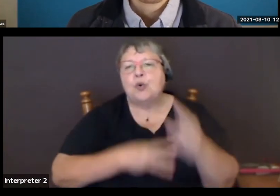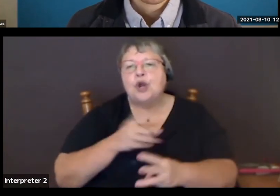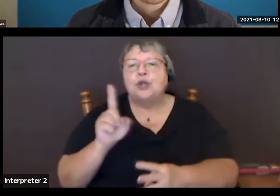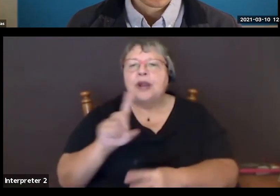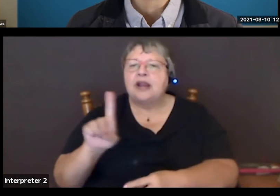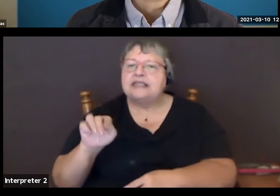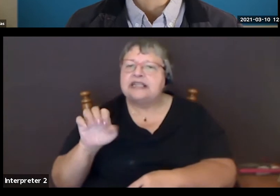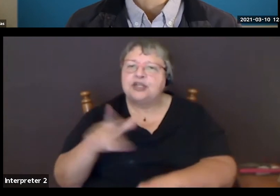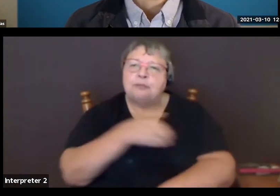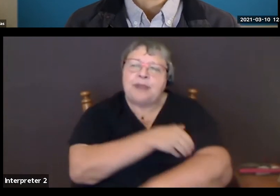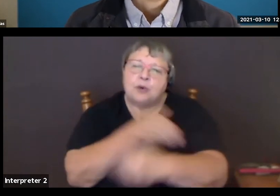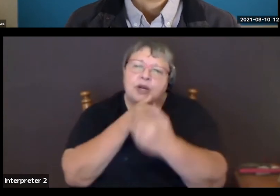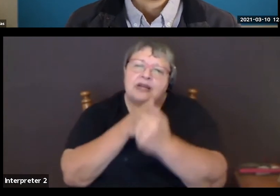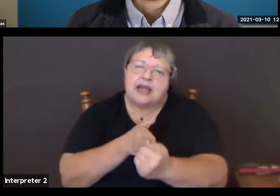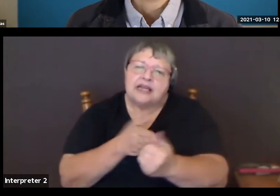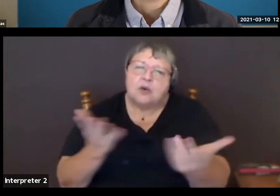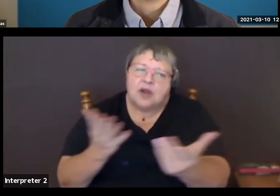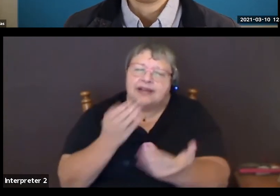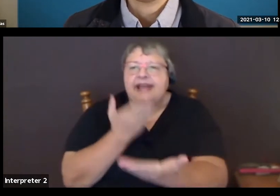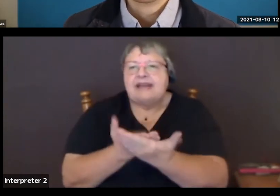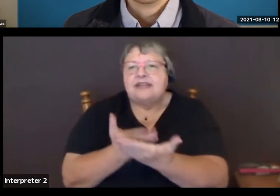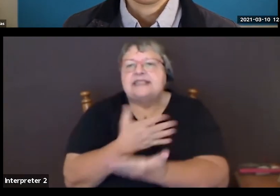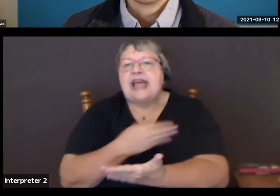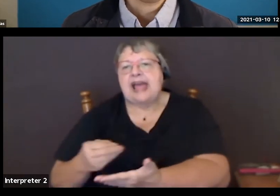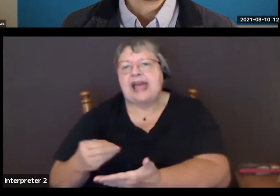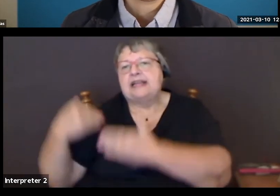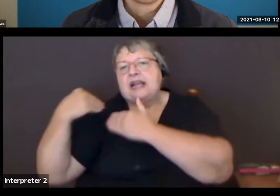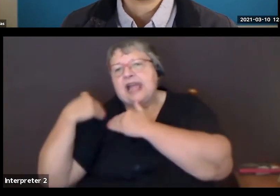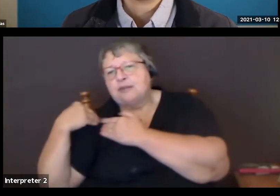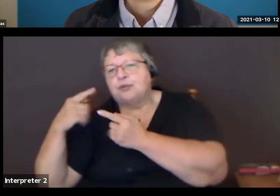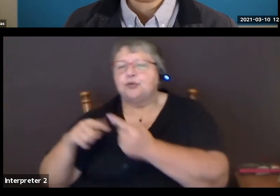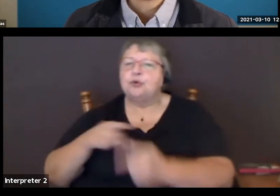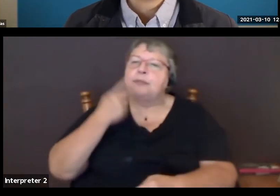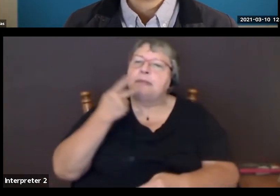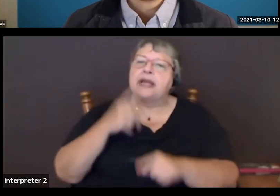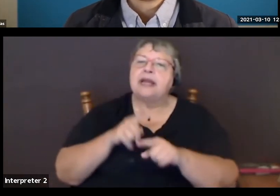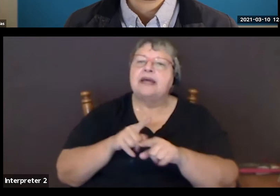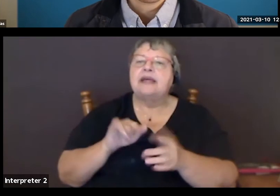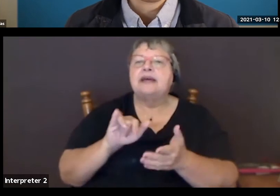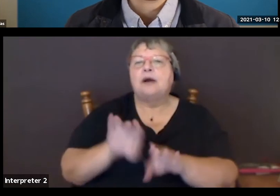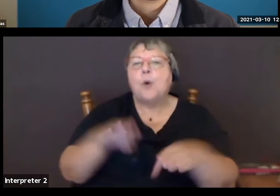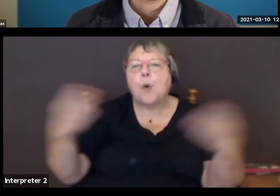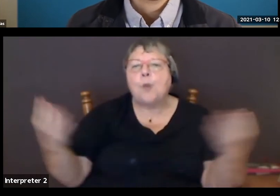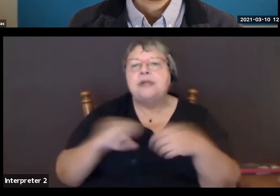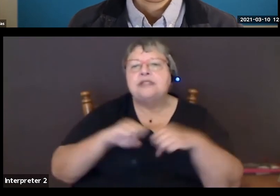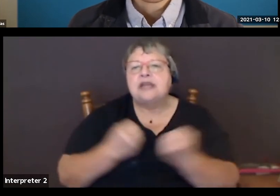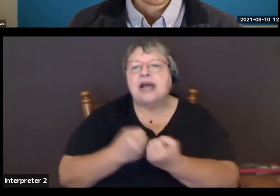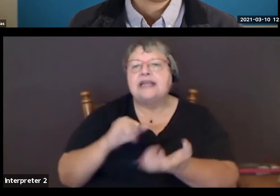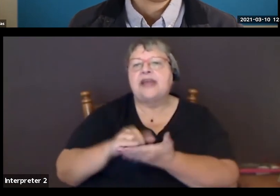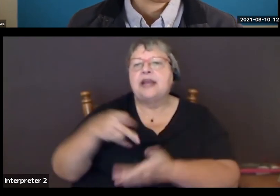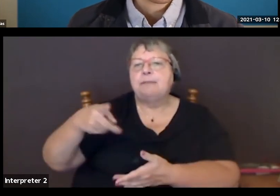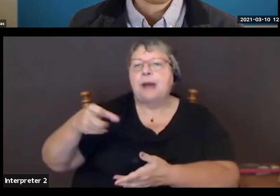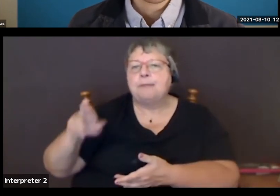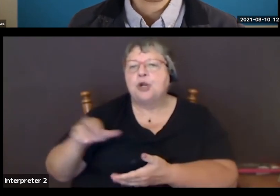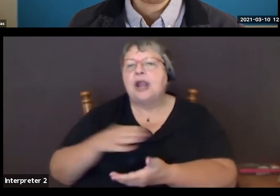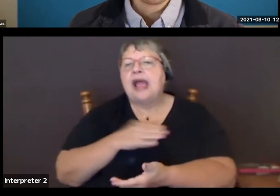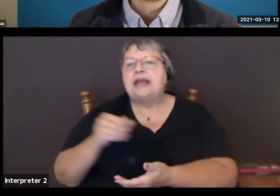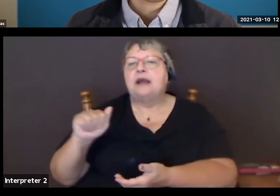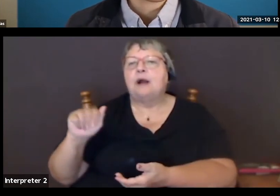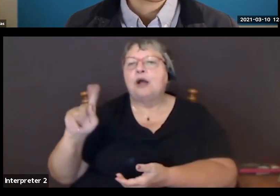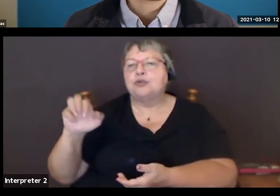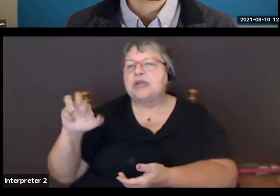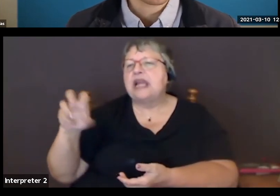And also, accountable to the public that open society that popper and Austrian wrote about cat lab has been supporting communities to make that vision real.